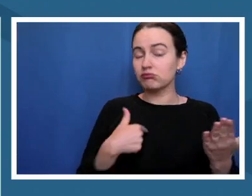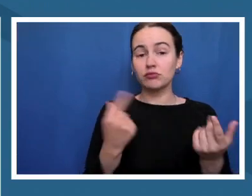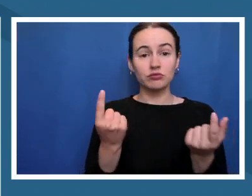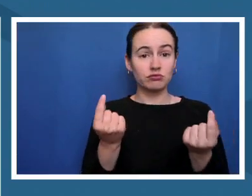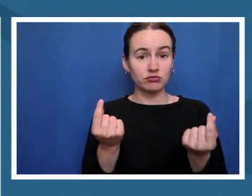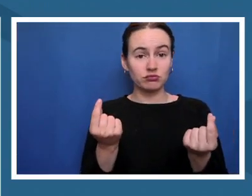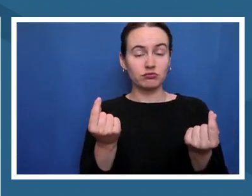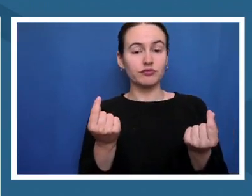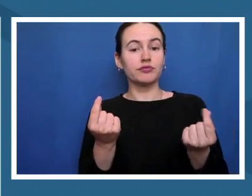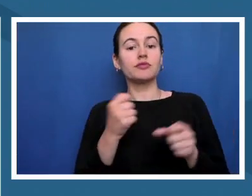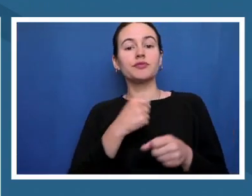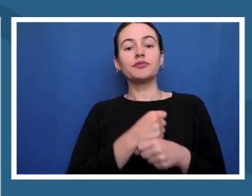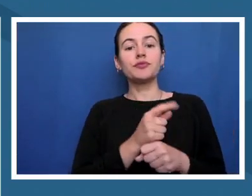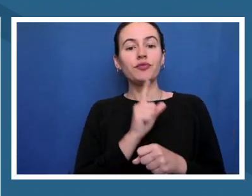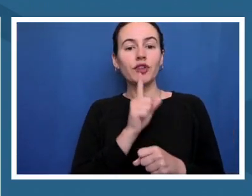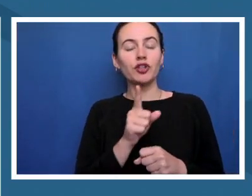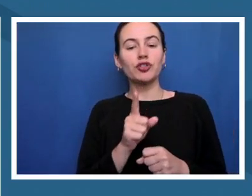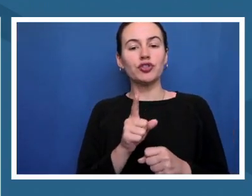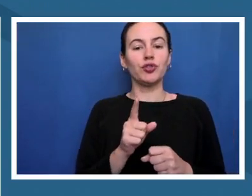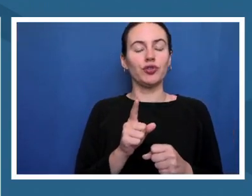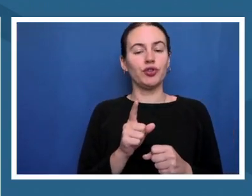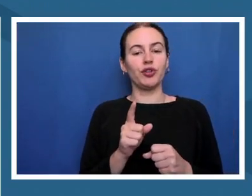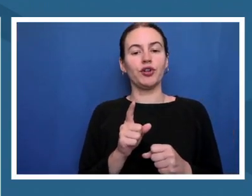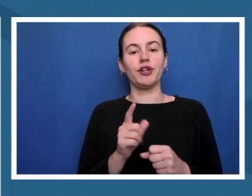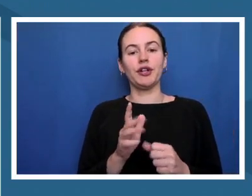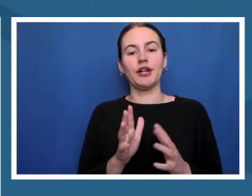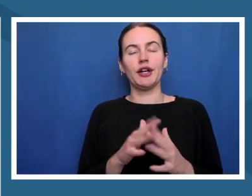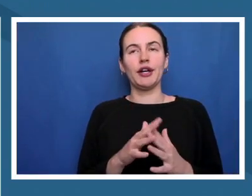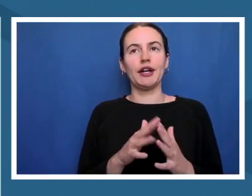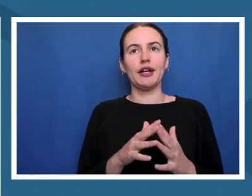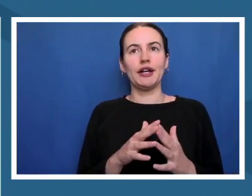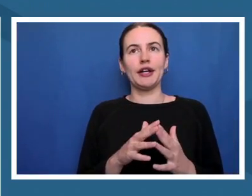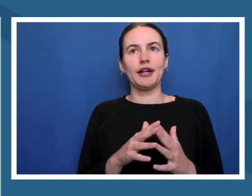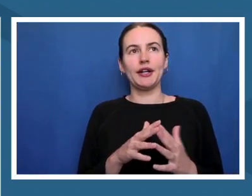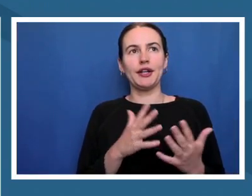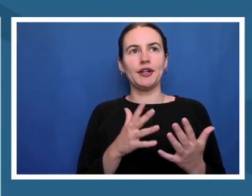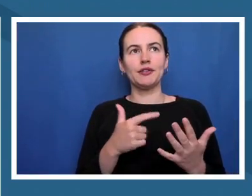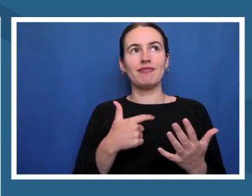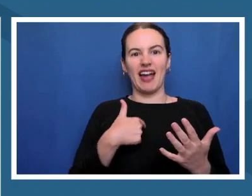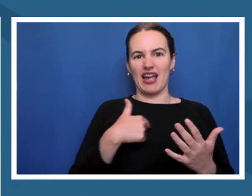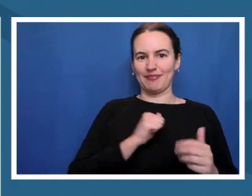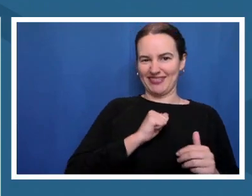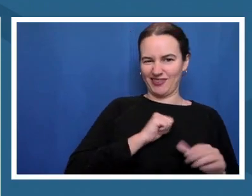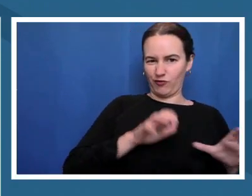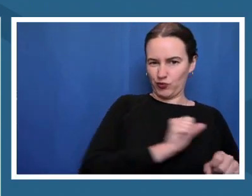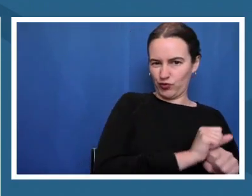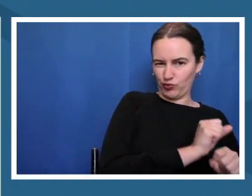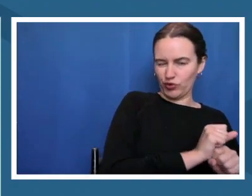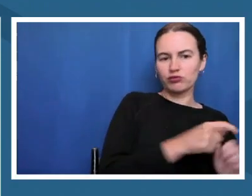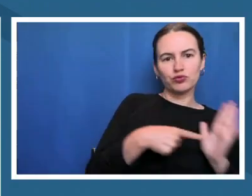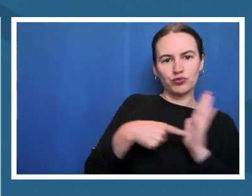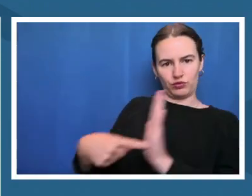have kind of done the work um to kind of show them because